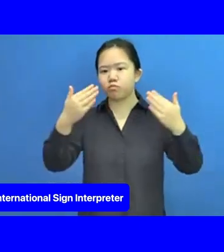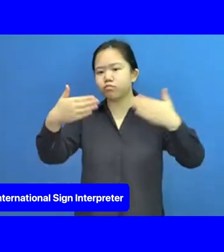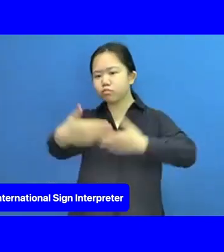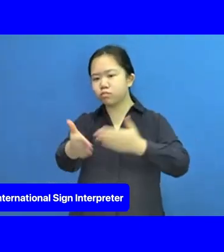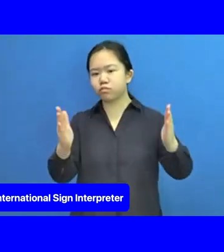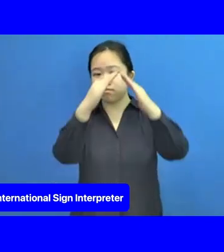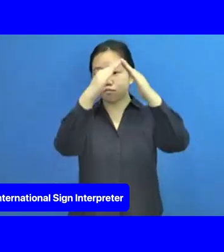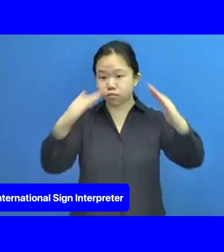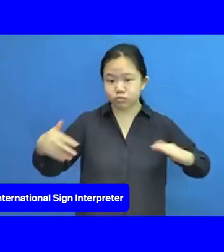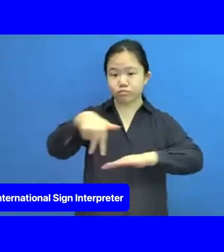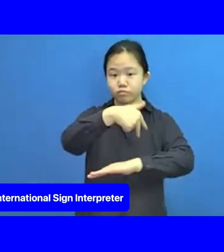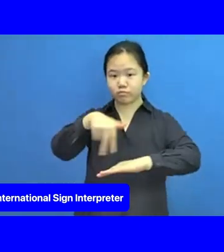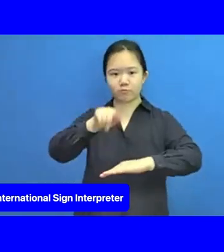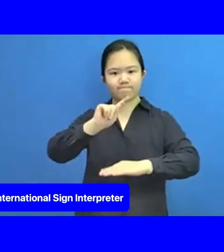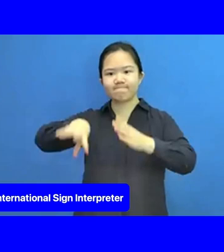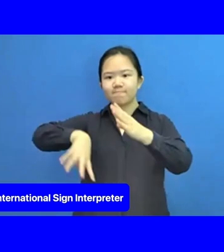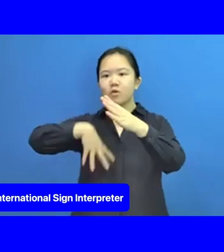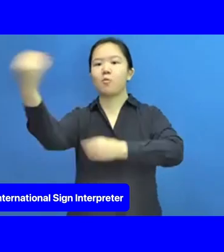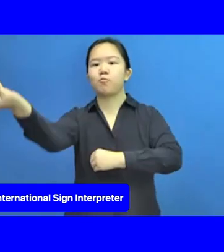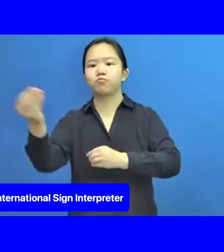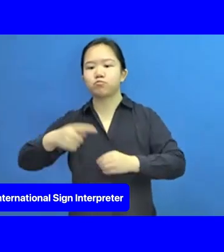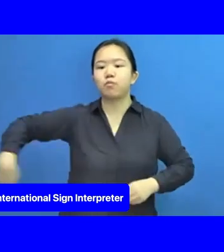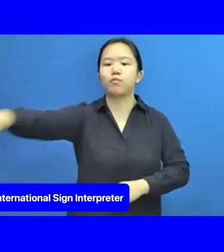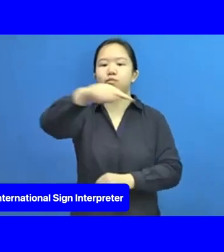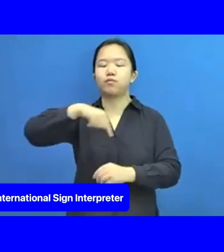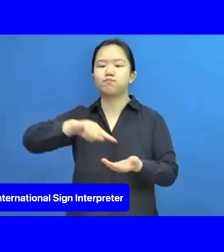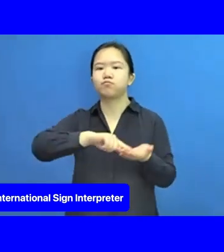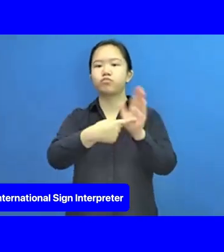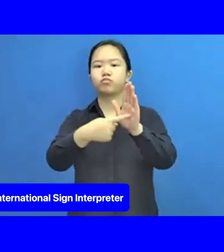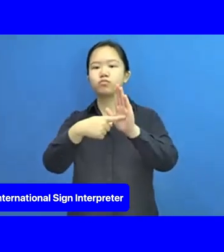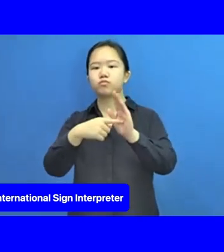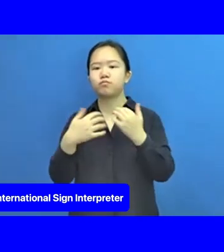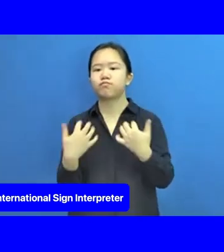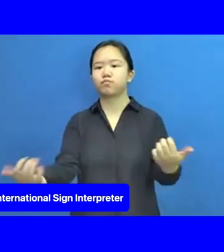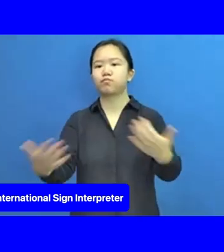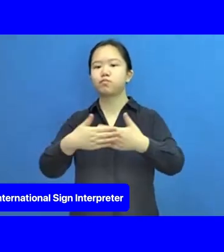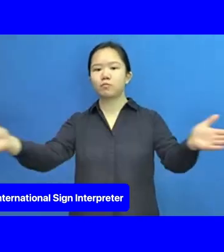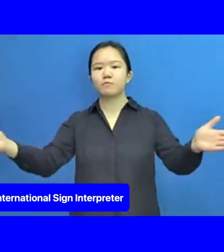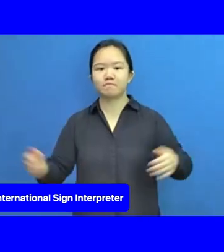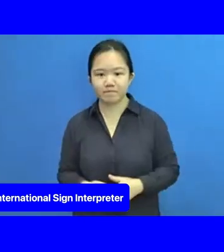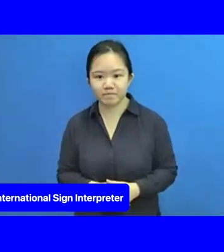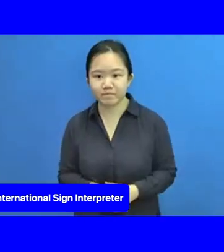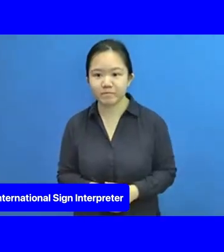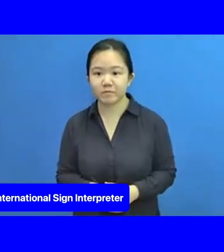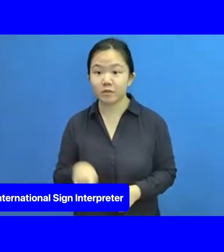and the fight against climate change, I believe that together we can act, that we can make a change, that we can show